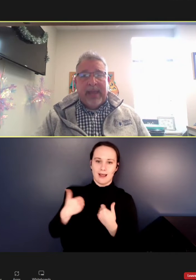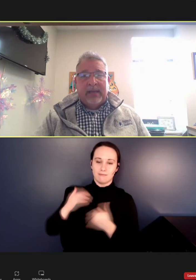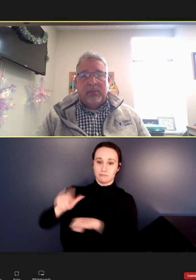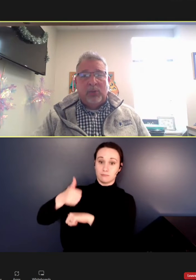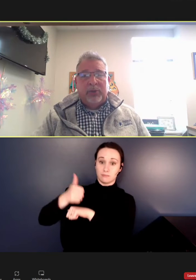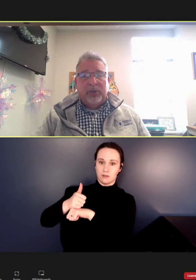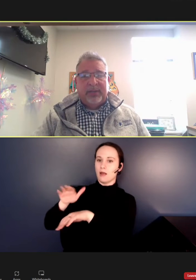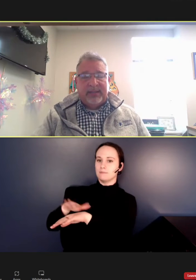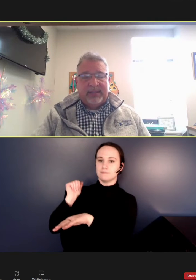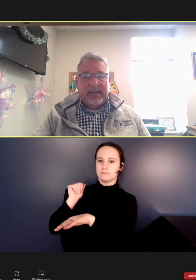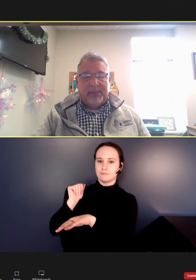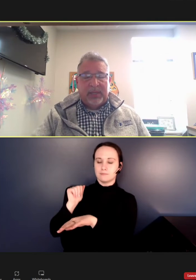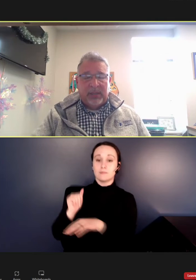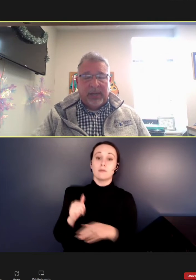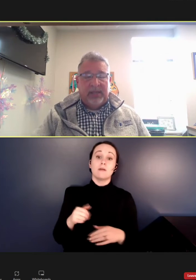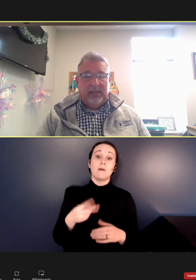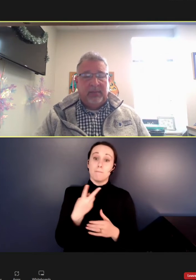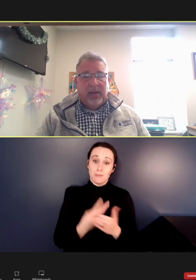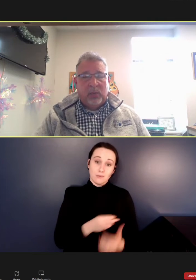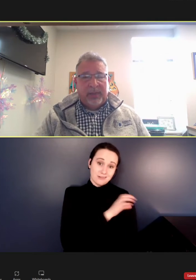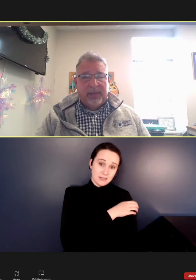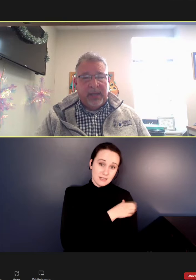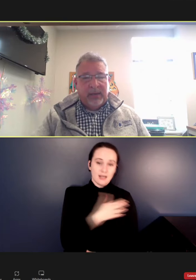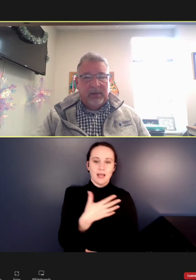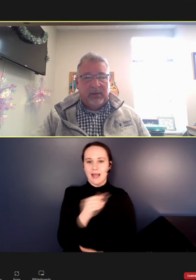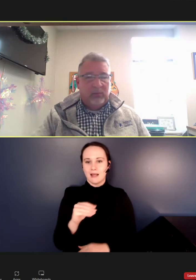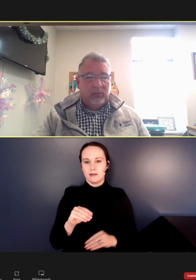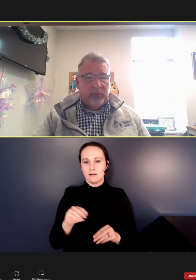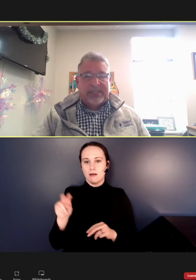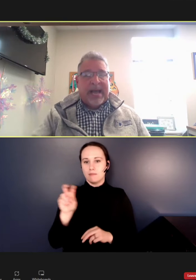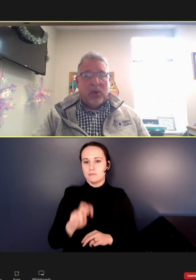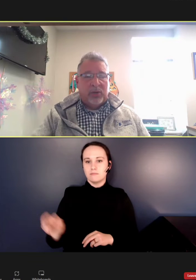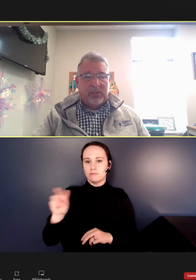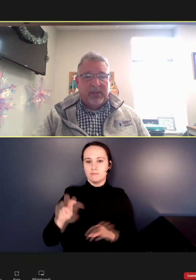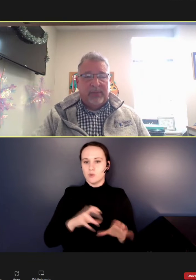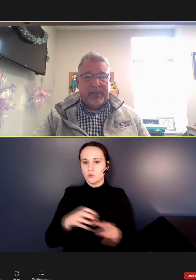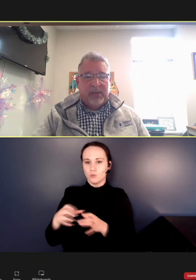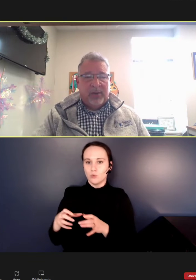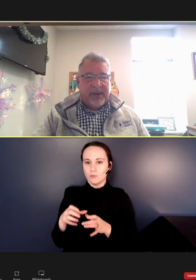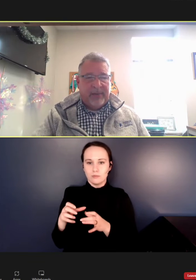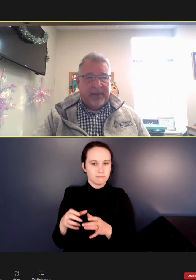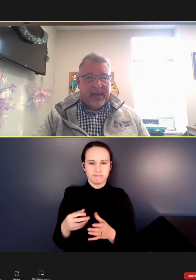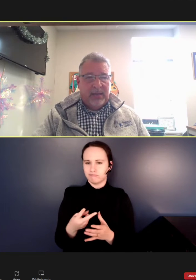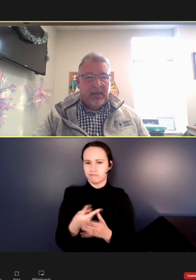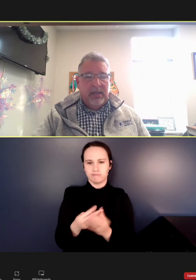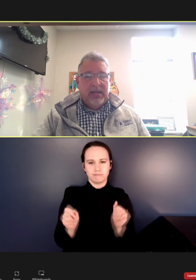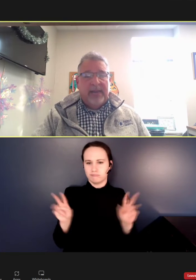and a mobile unit that can set up a clinic within just hours of being notified of that.